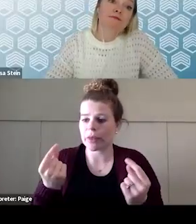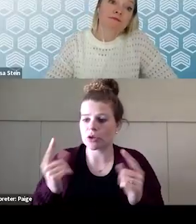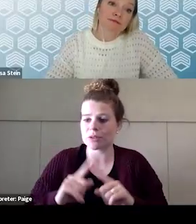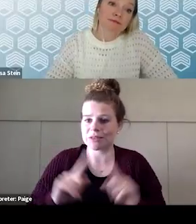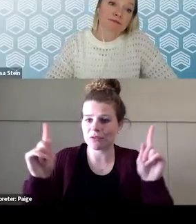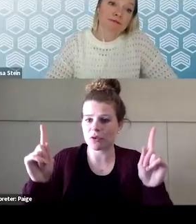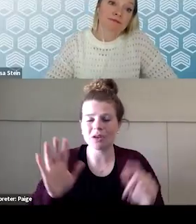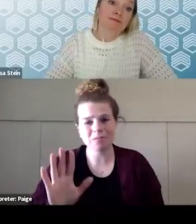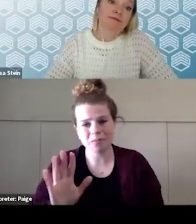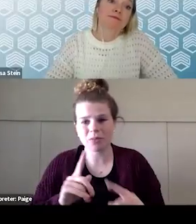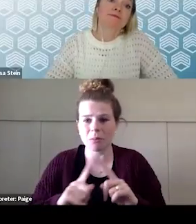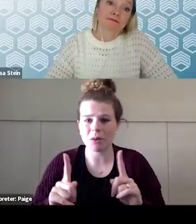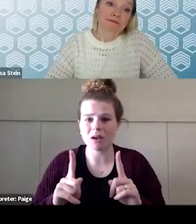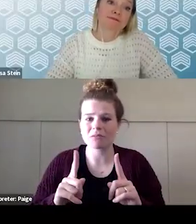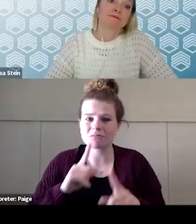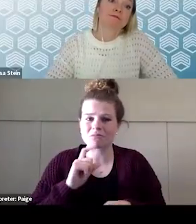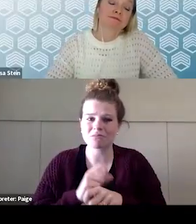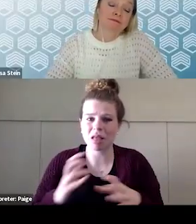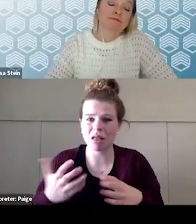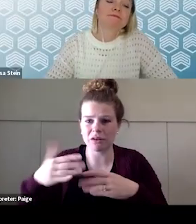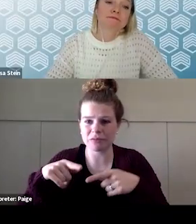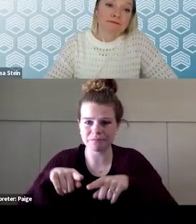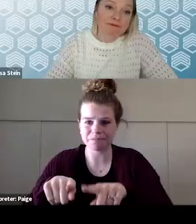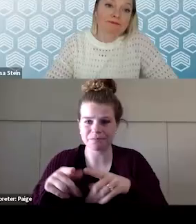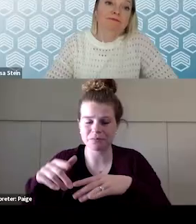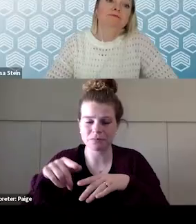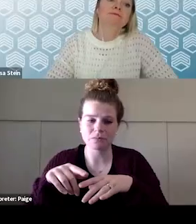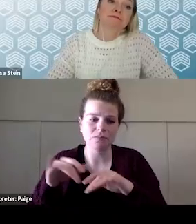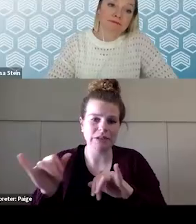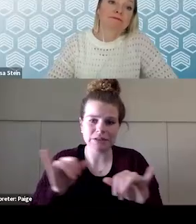but there is a lot of similarities, right? I think as clinicians who work in crisis response,